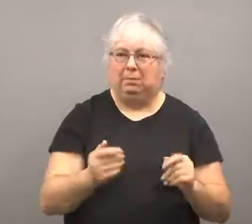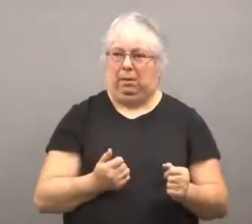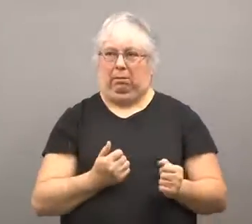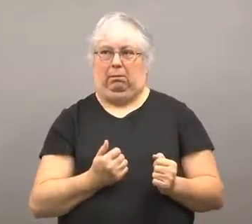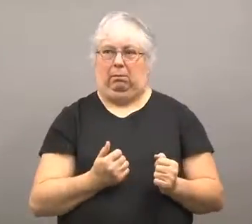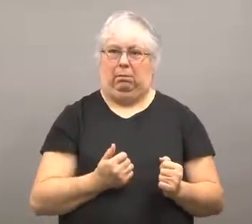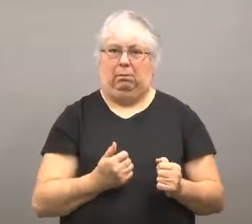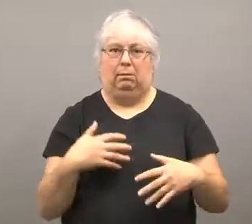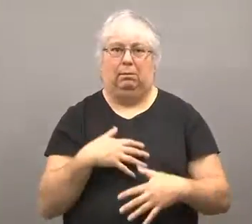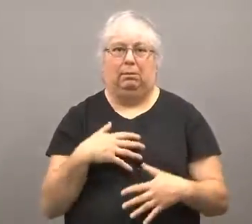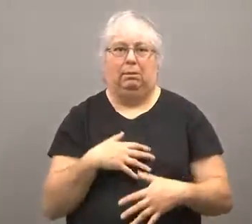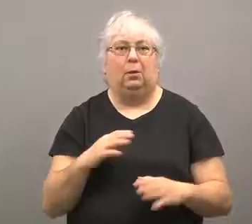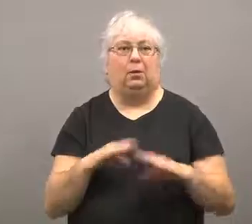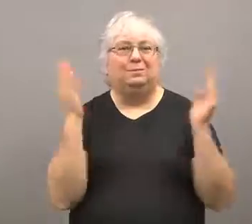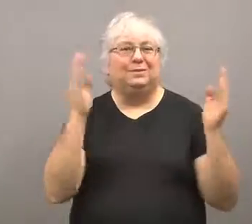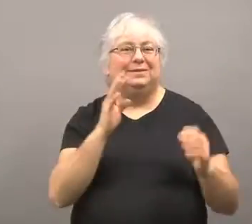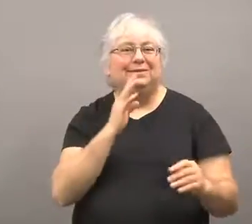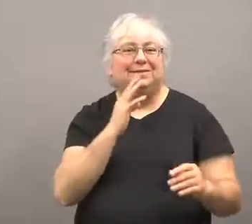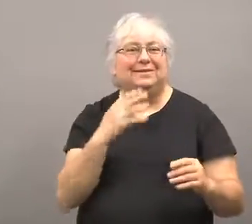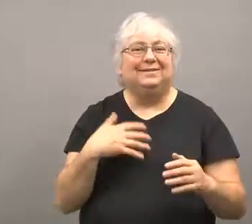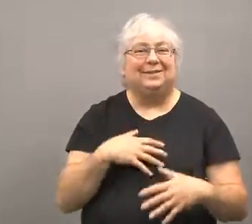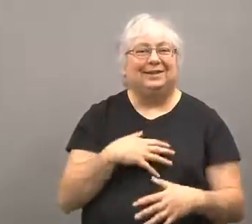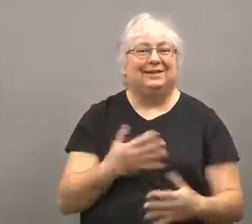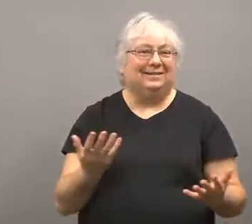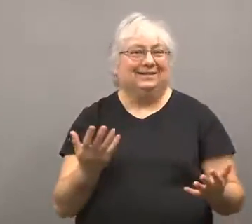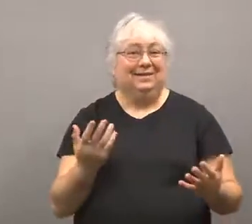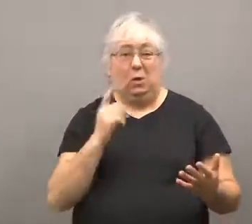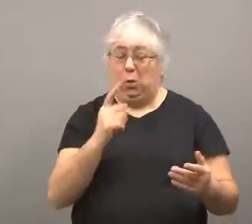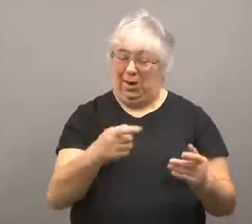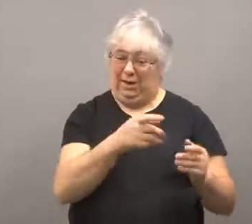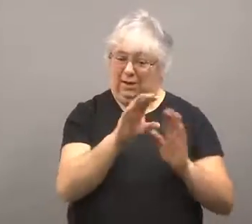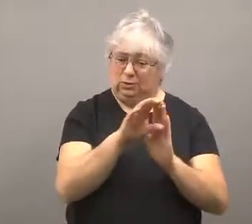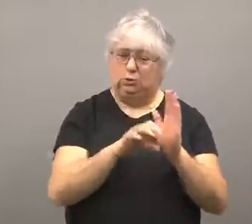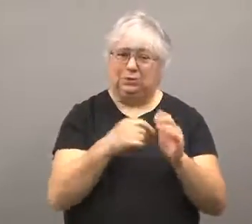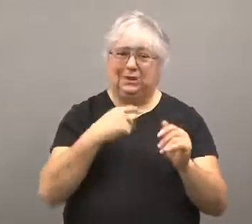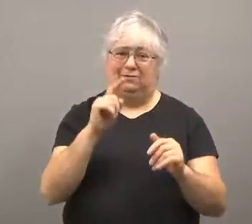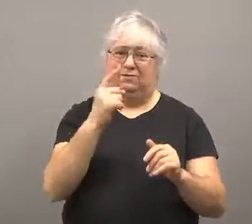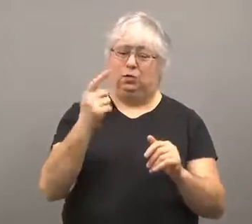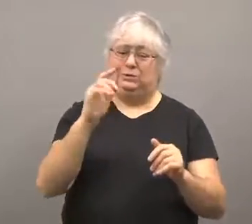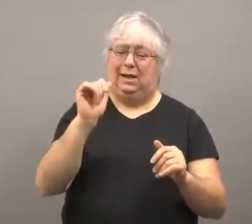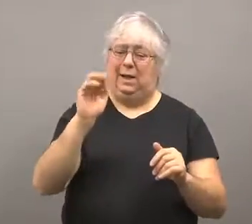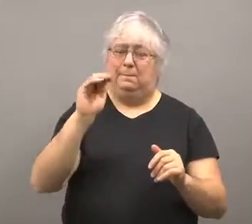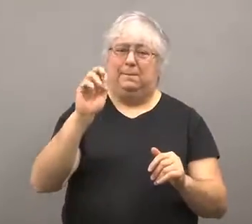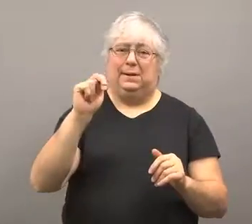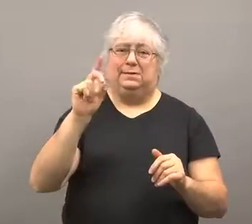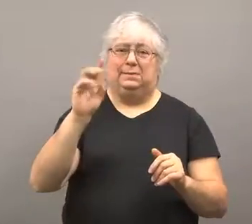People wouldn't feel able to speak freely and openly.